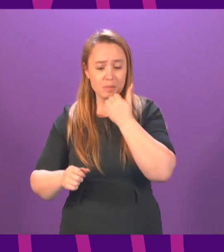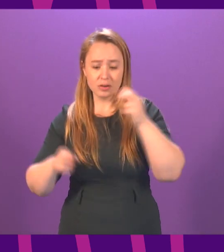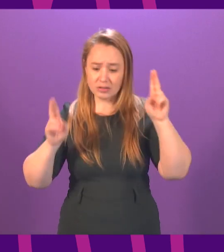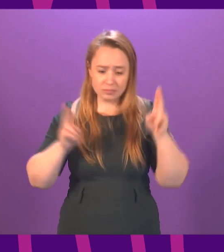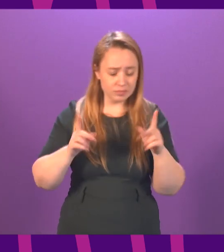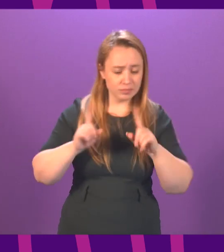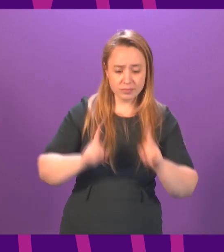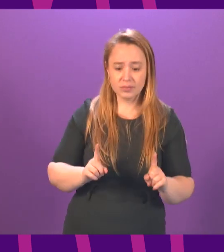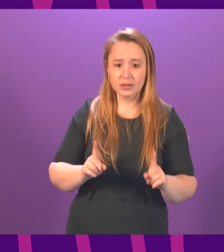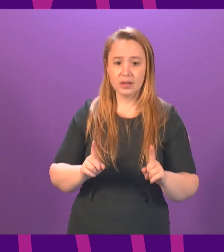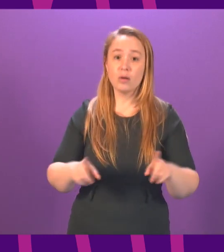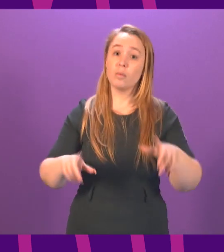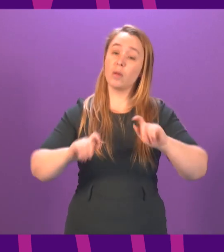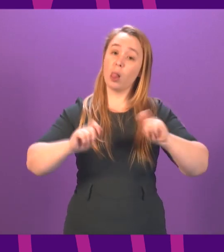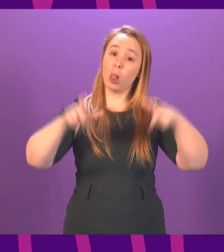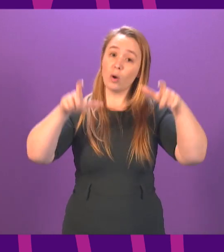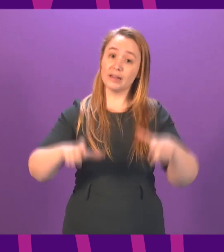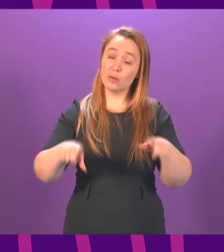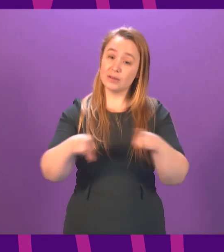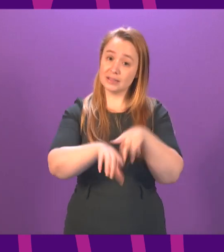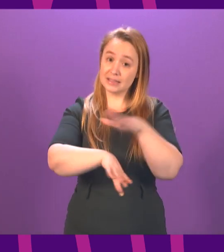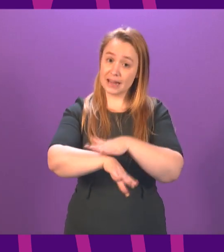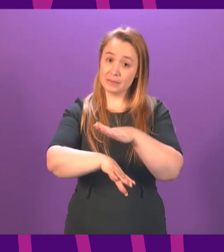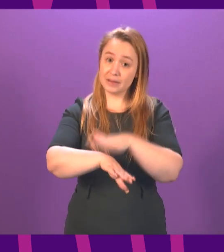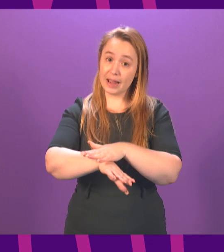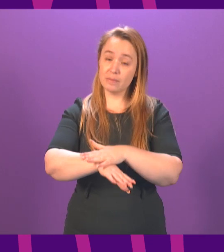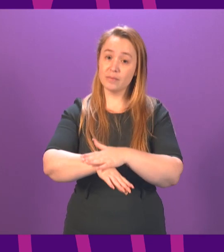Although we locked down at the same time as England, given the relative rates of infection,